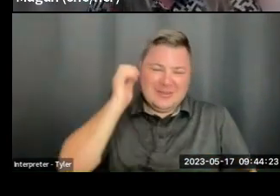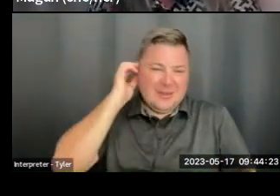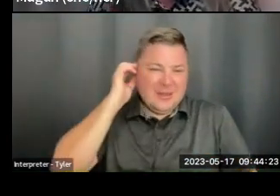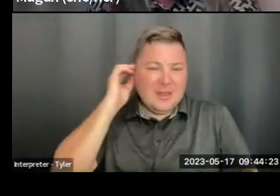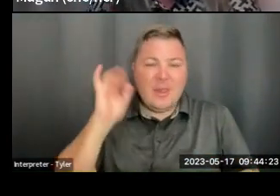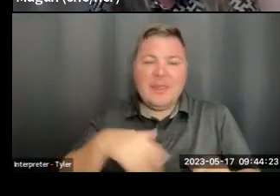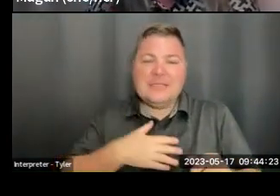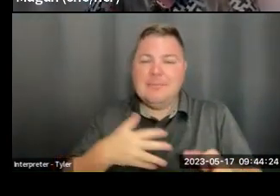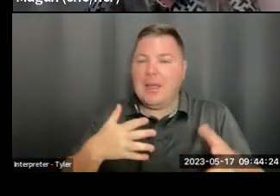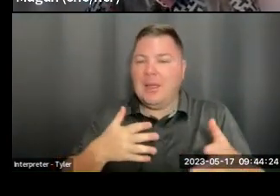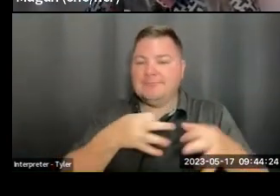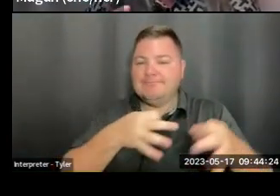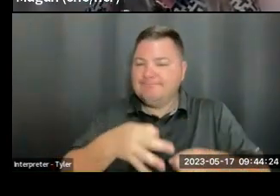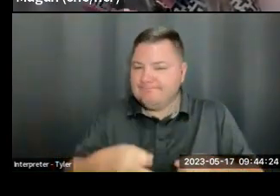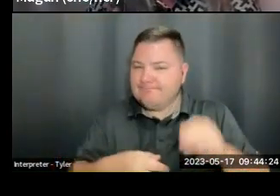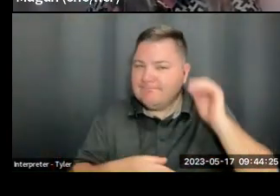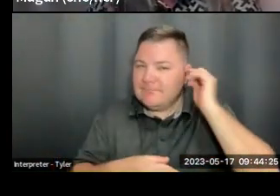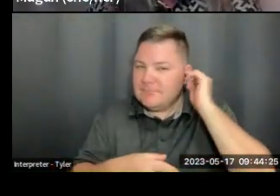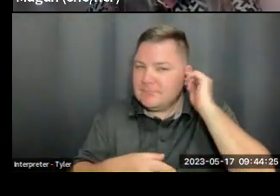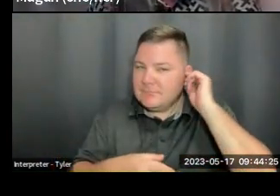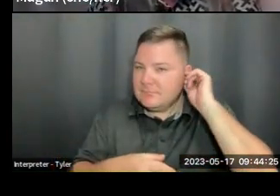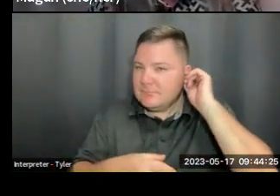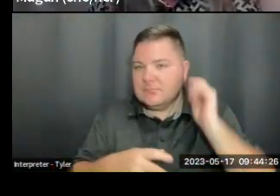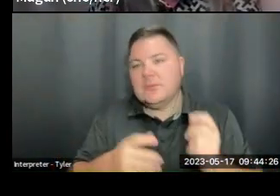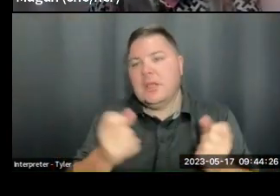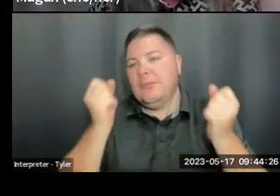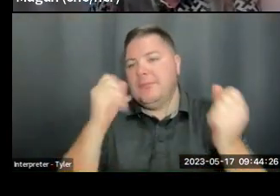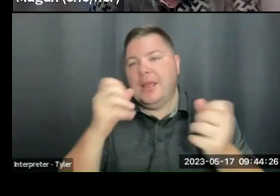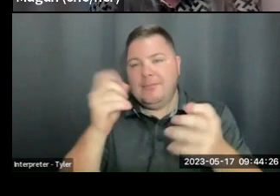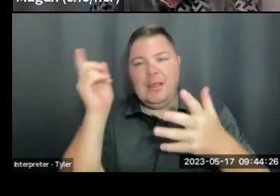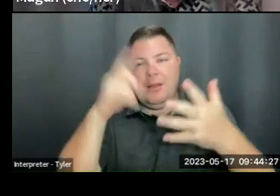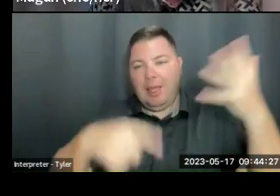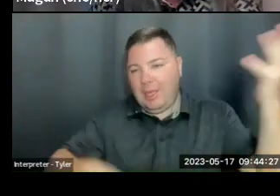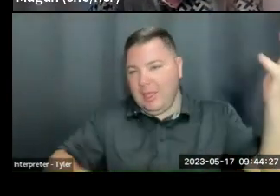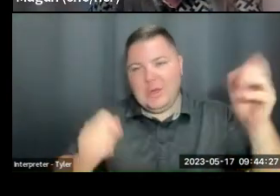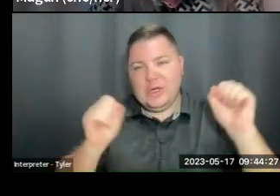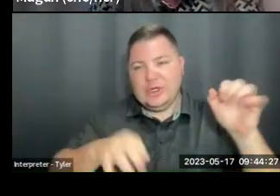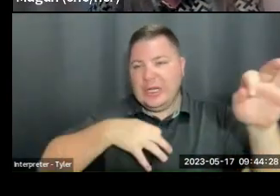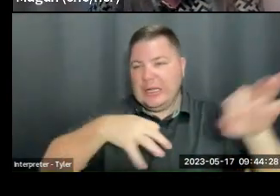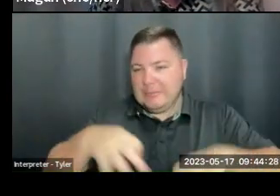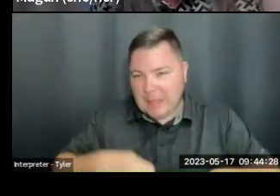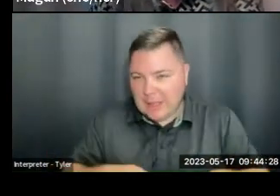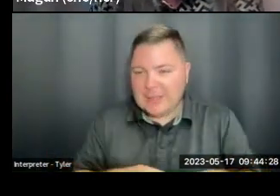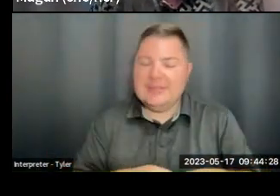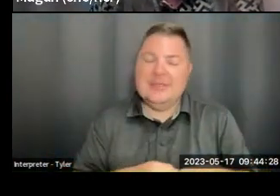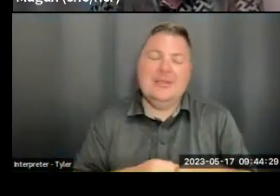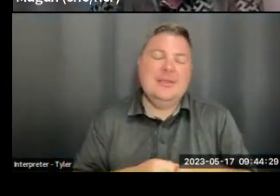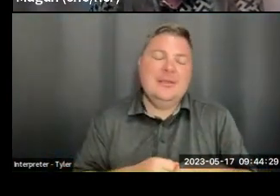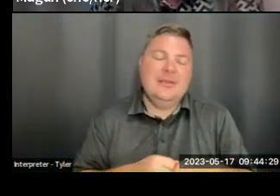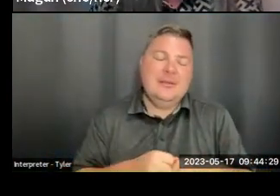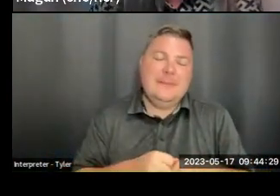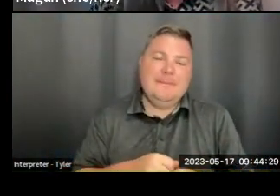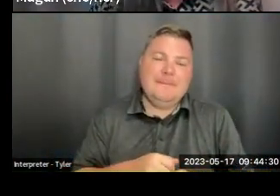just happened and it was terrible. That's what I have, and there are